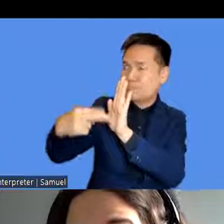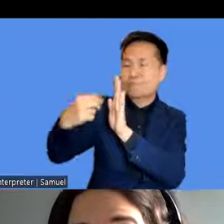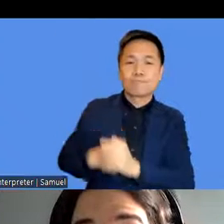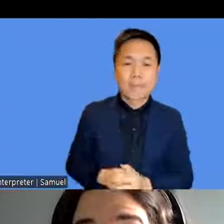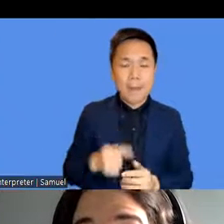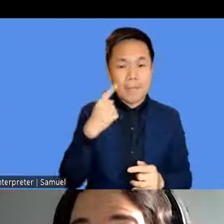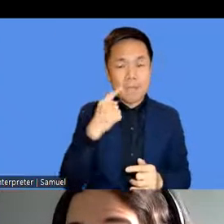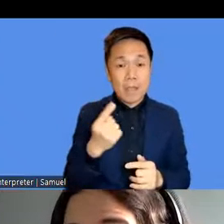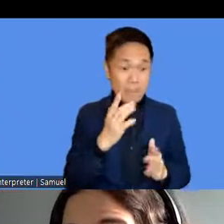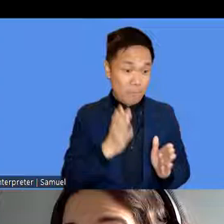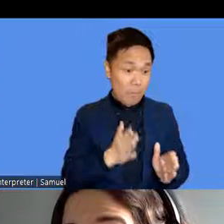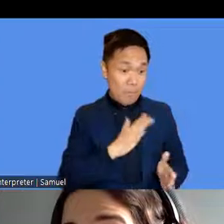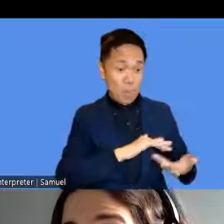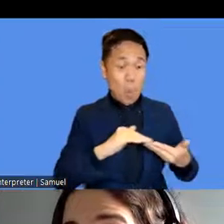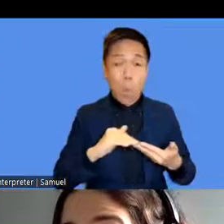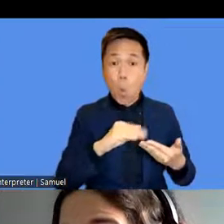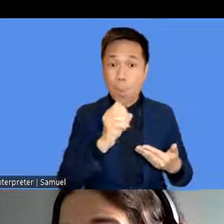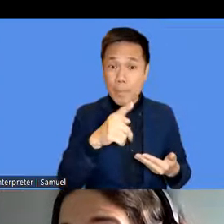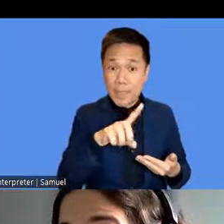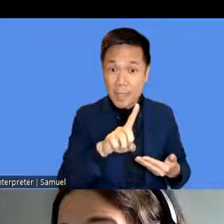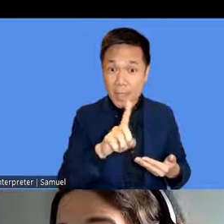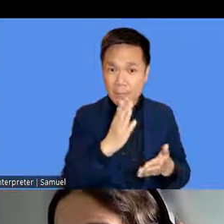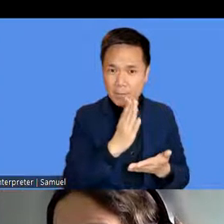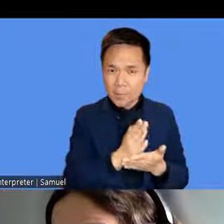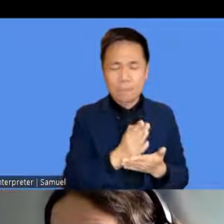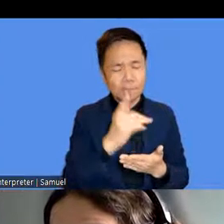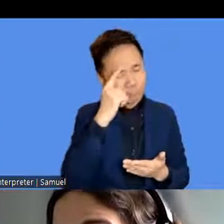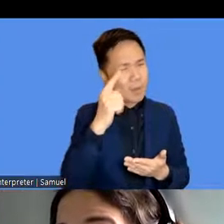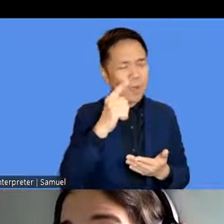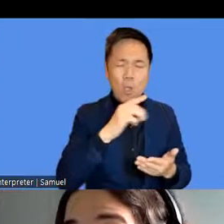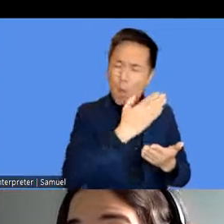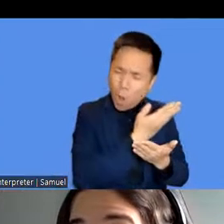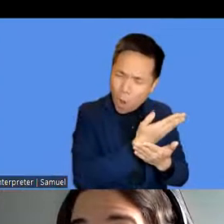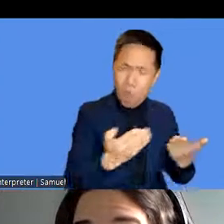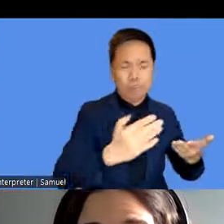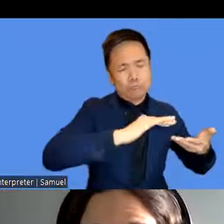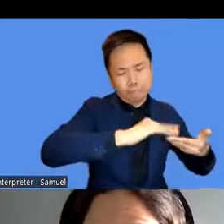We need to map all data needs on disability by all stakeholders, that should take place